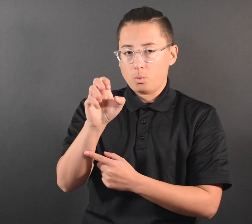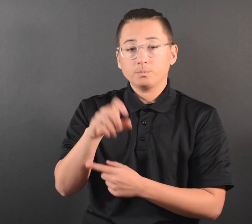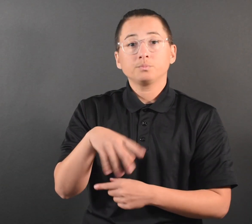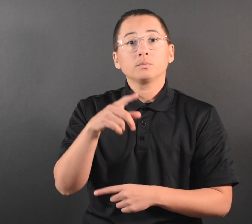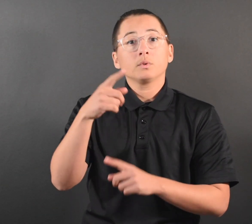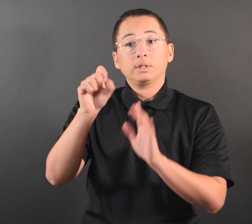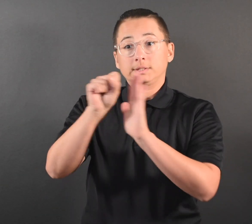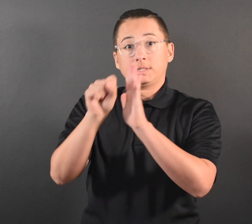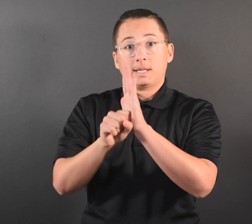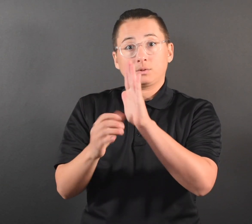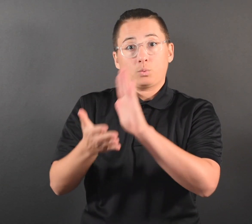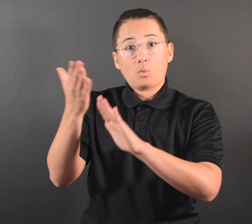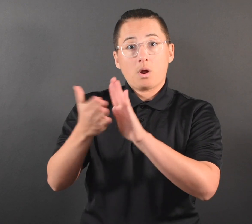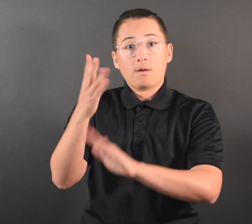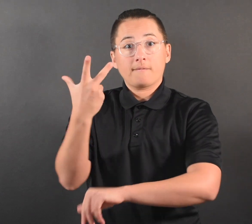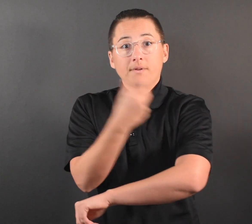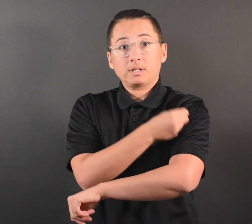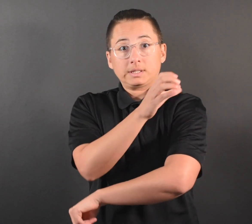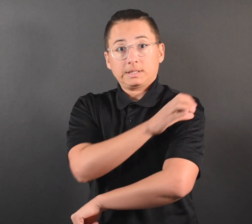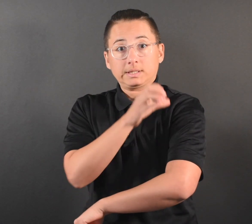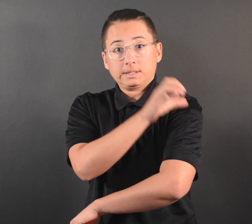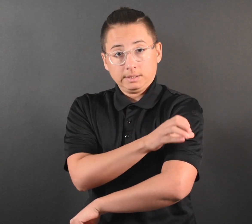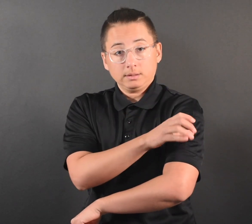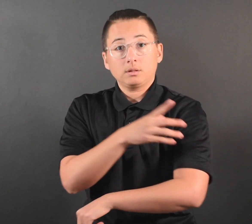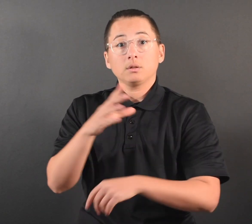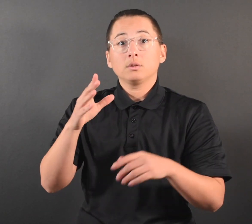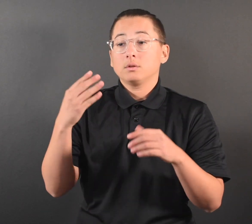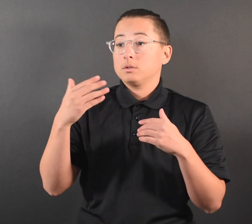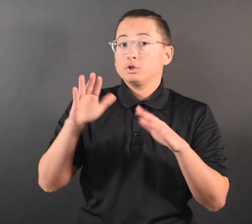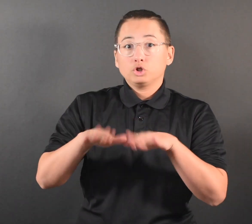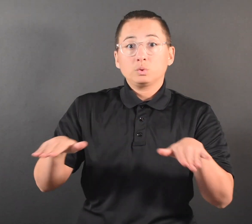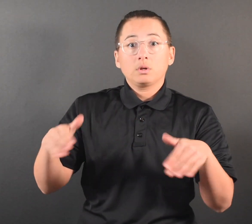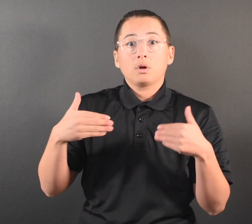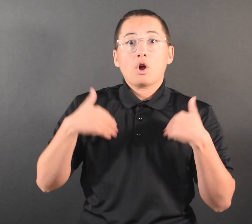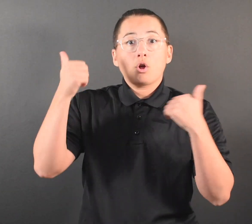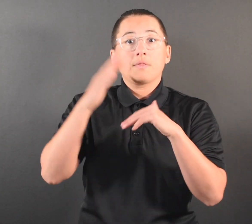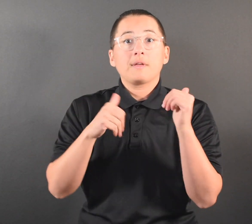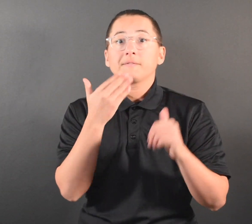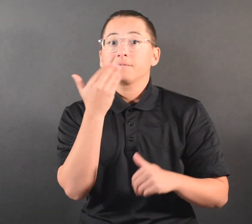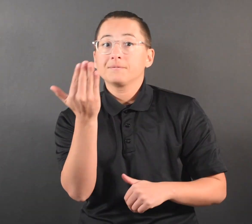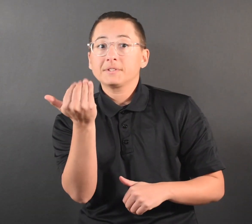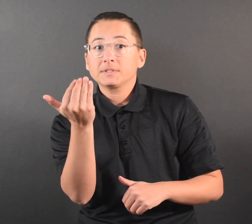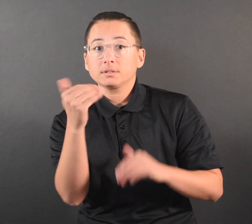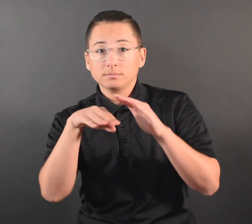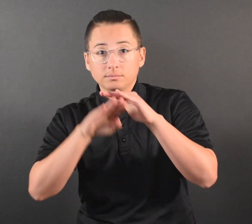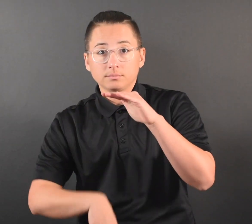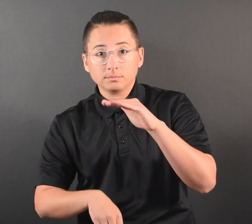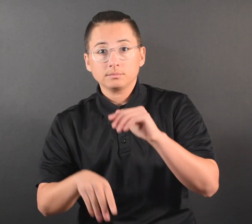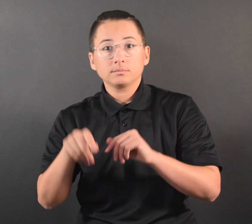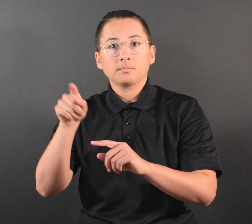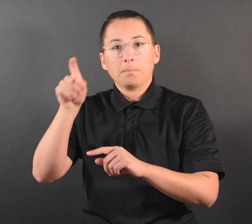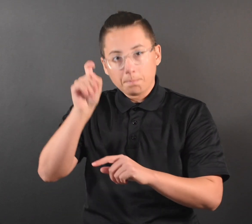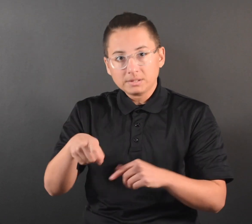For state-run vaccine clinics, children age 15 and under must have a parent or guardian with them.